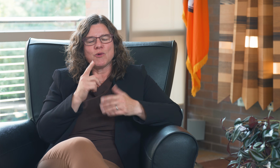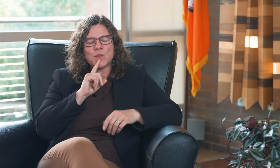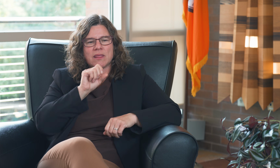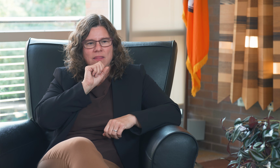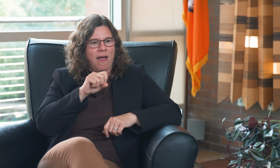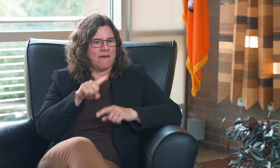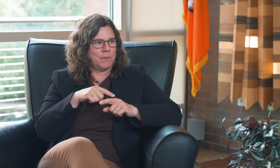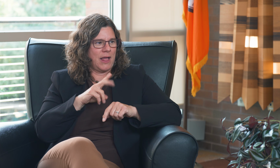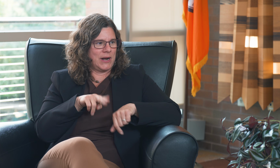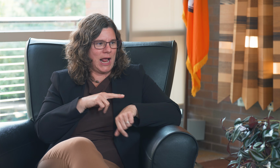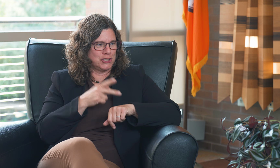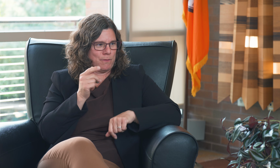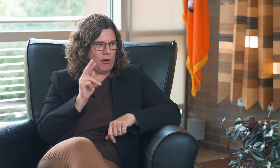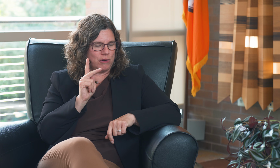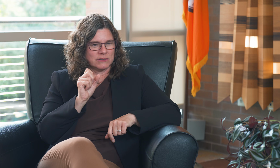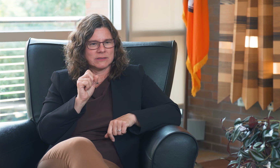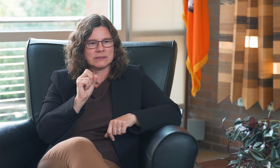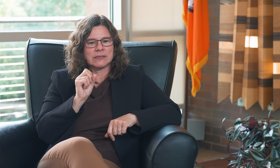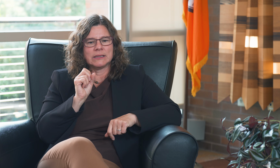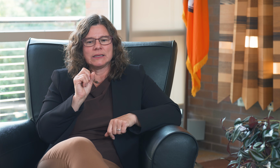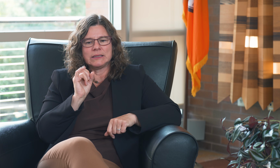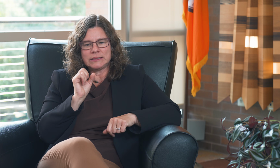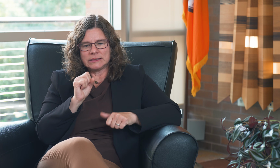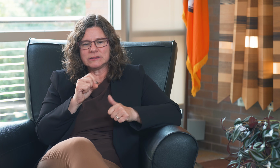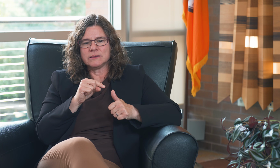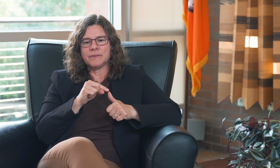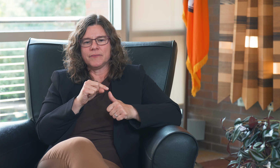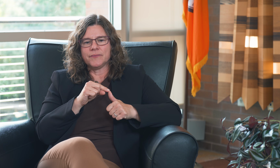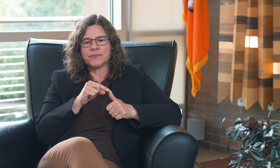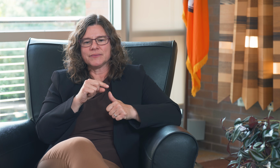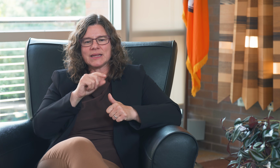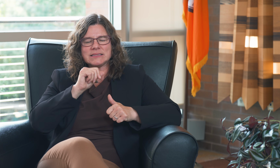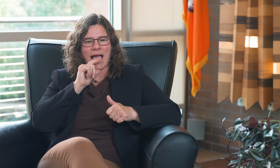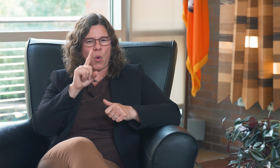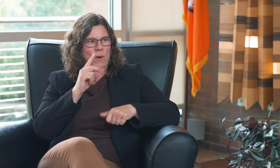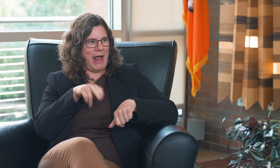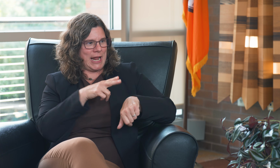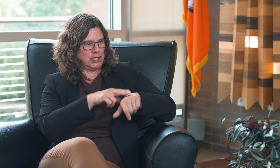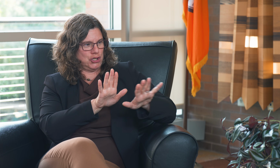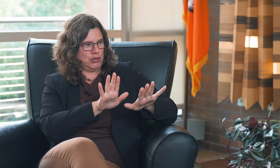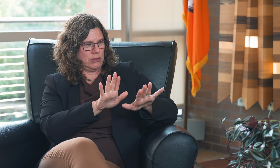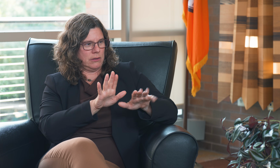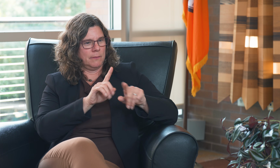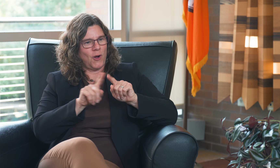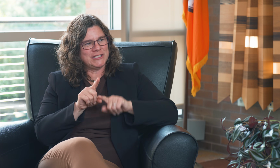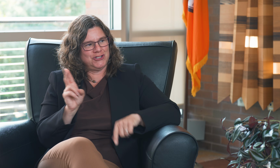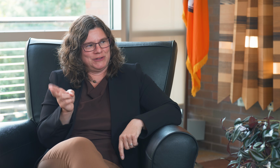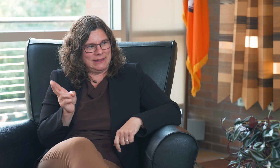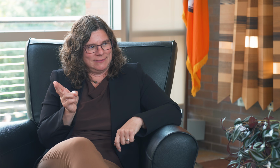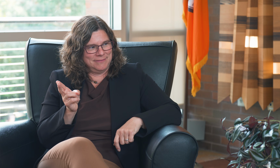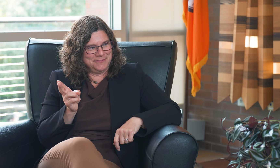And during that, what I really loved about the national parks was the fact that it wasn't just about nature,